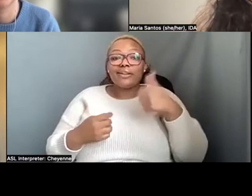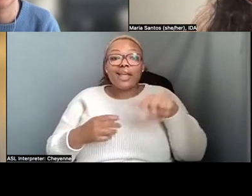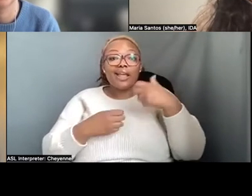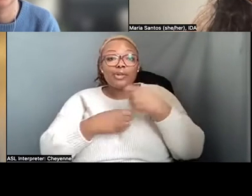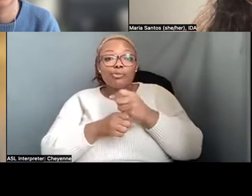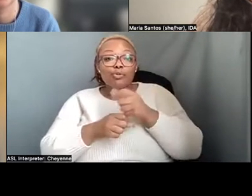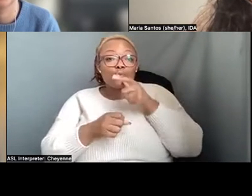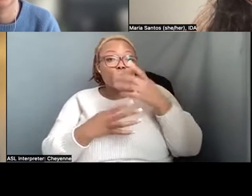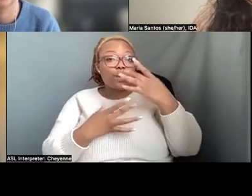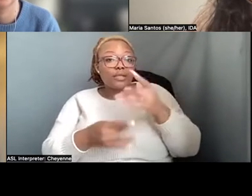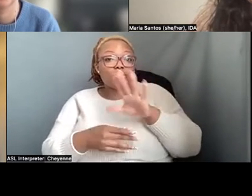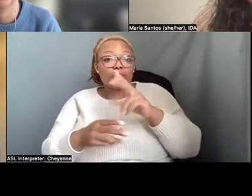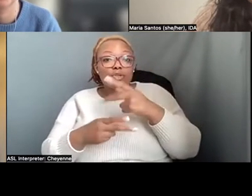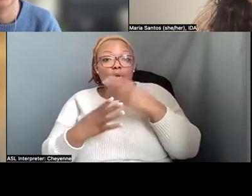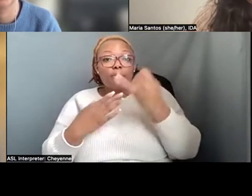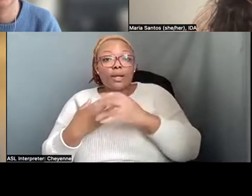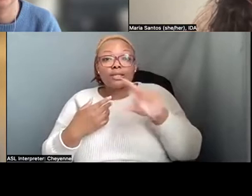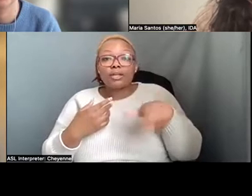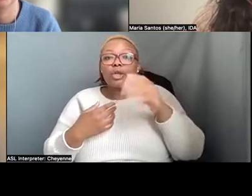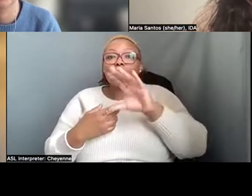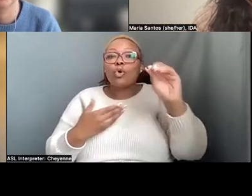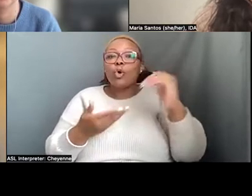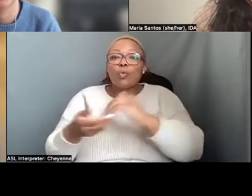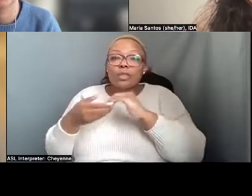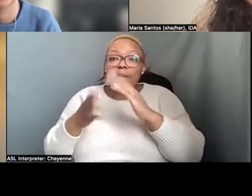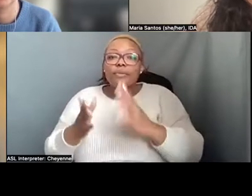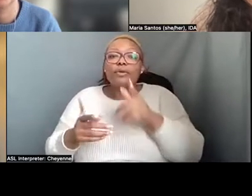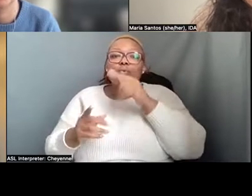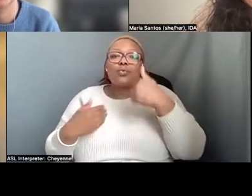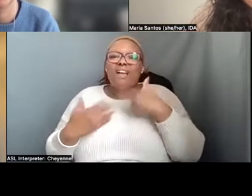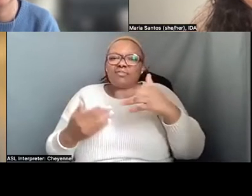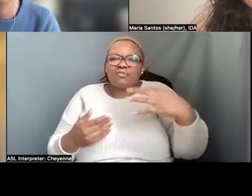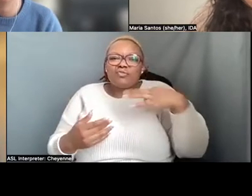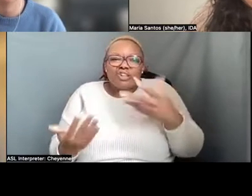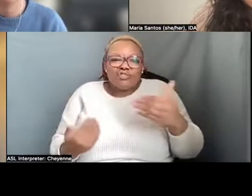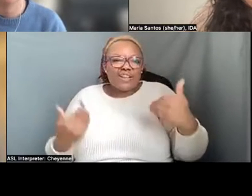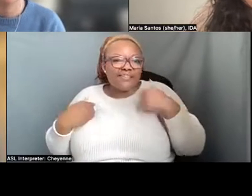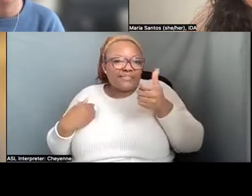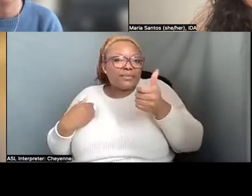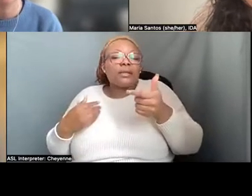interested in your project or other co-collaborators who do have those credits and would allow you